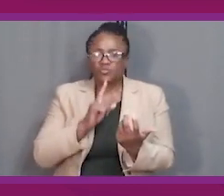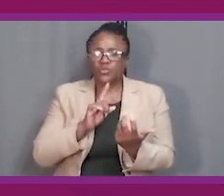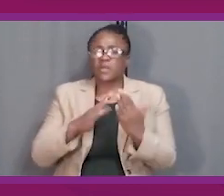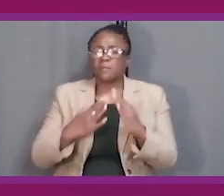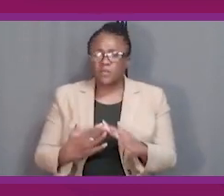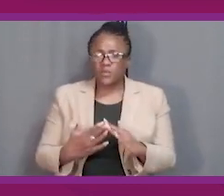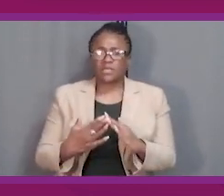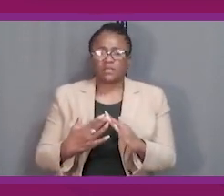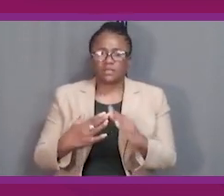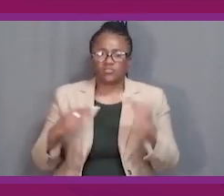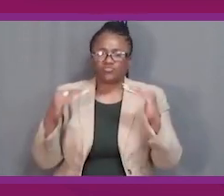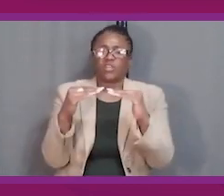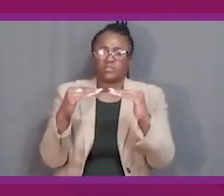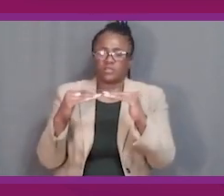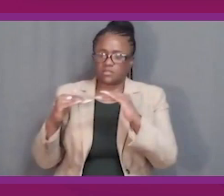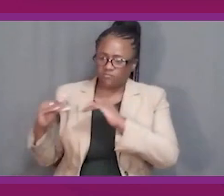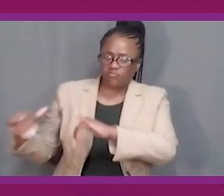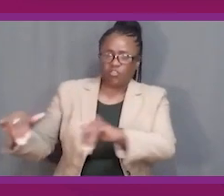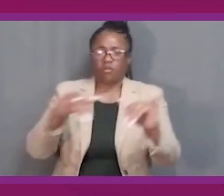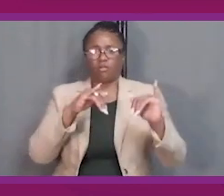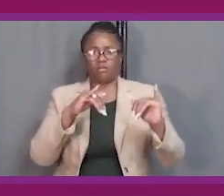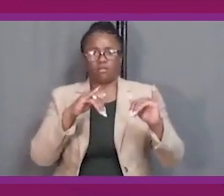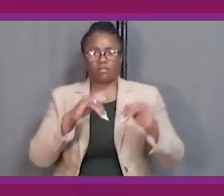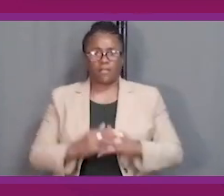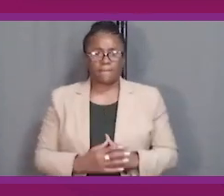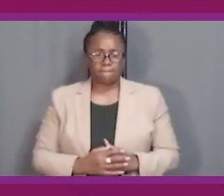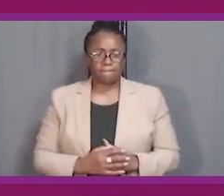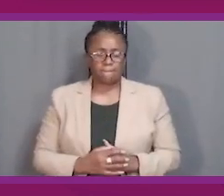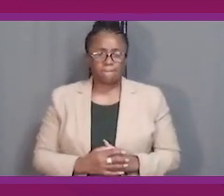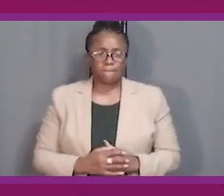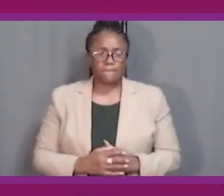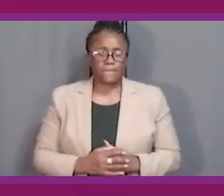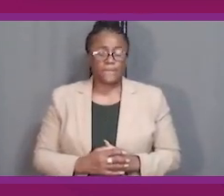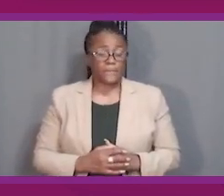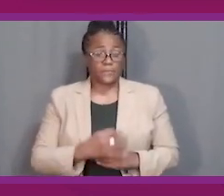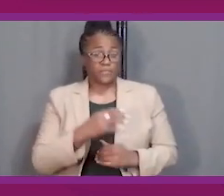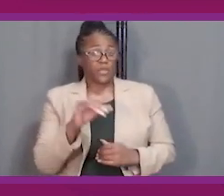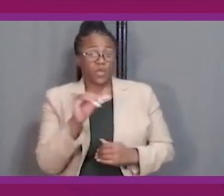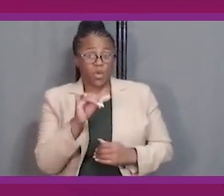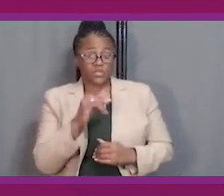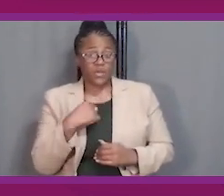And I also think too that it's so timely because climate change is something that